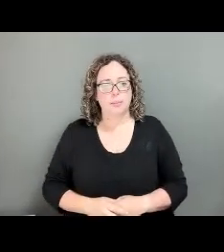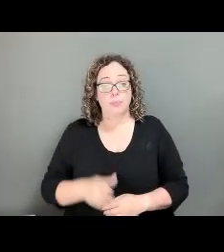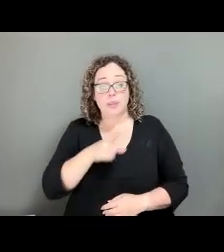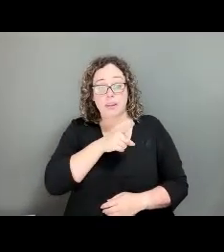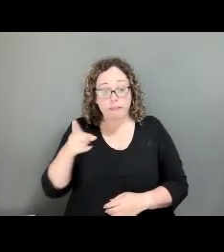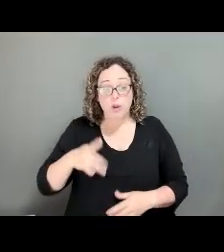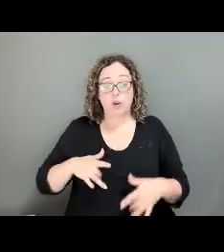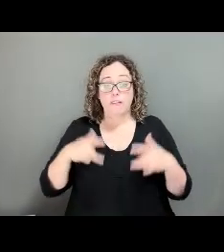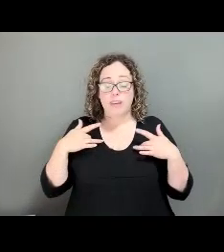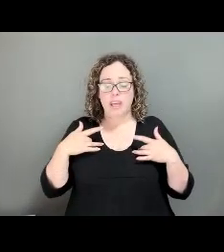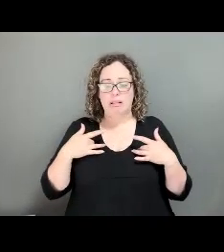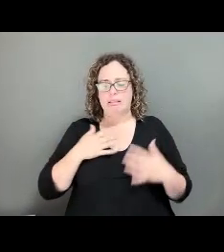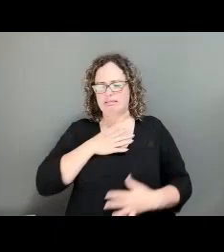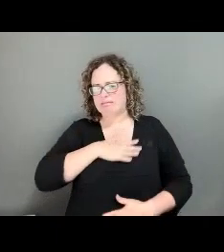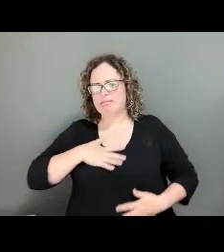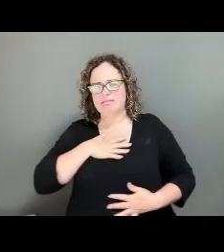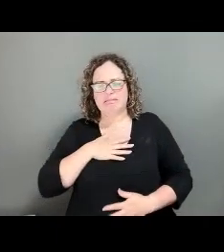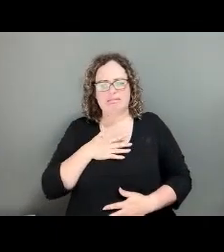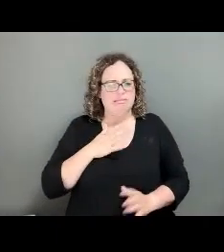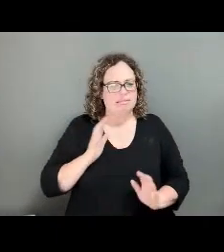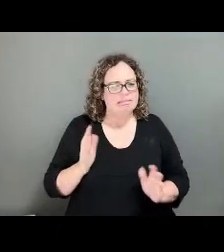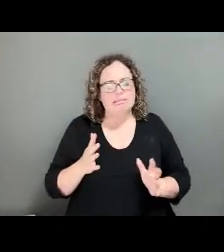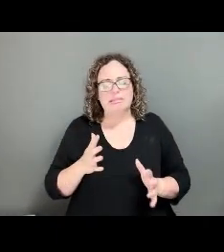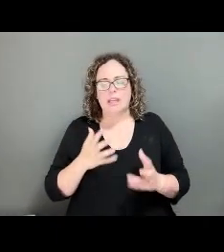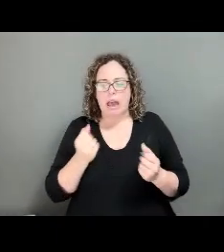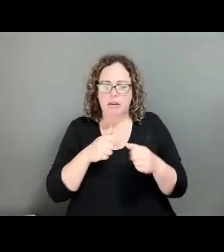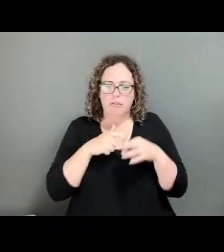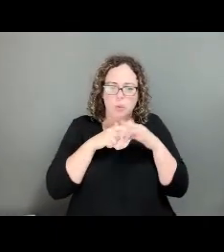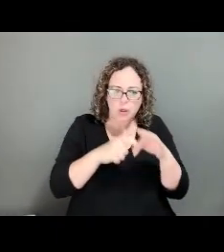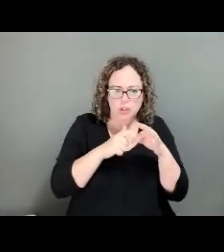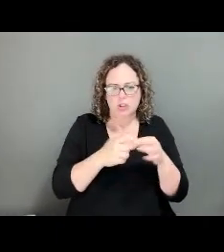or you have a question or there's an issue or anything comes up,